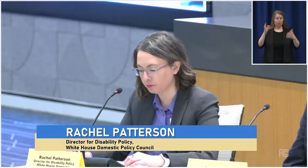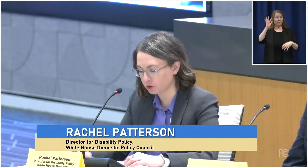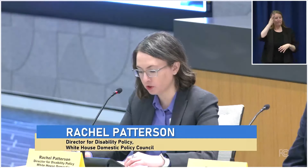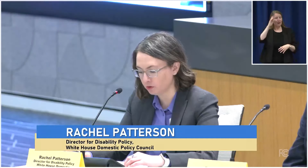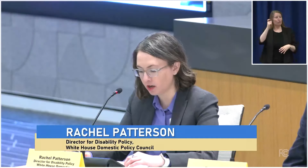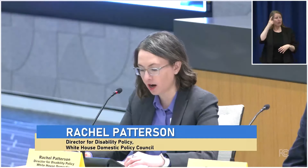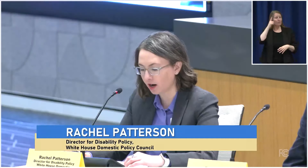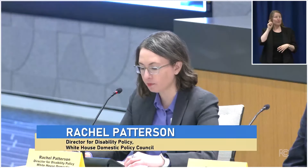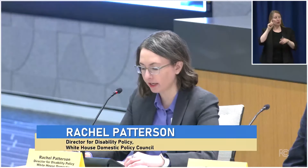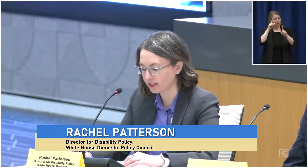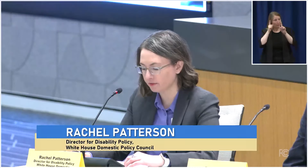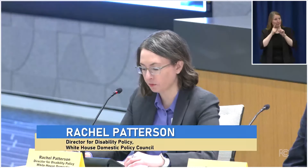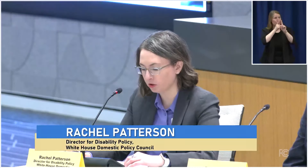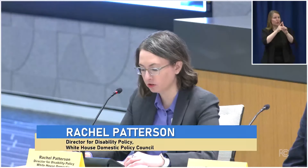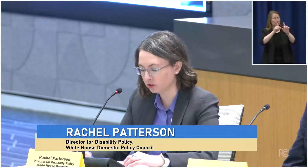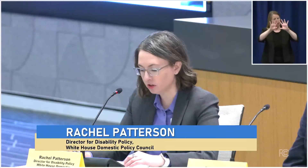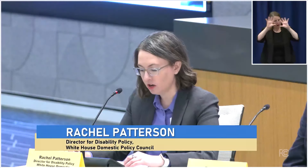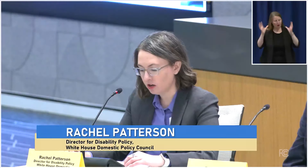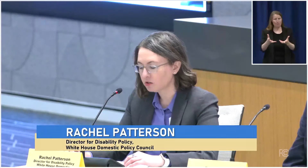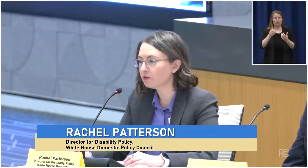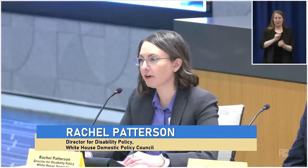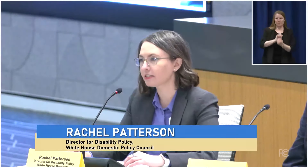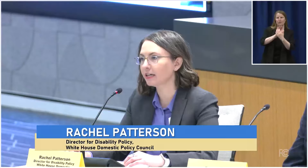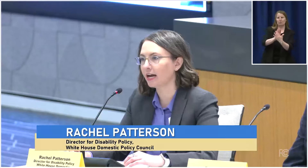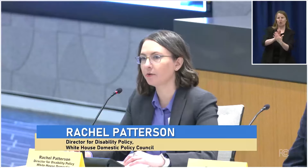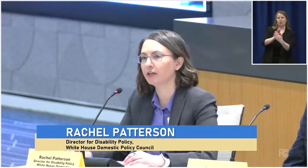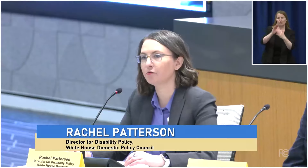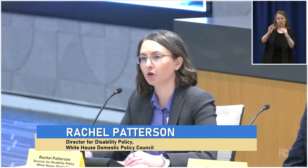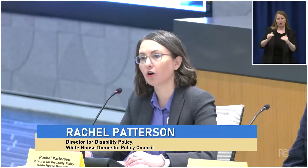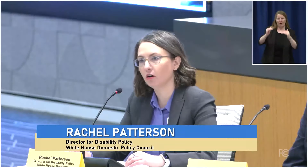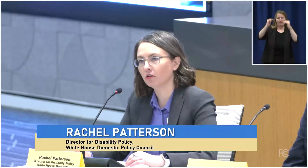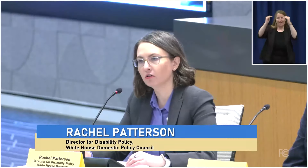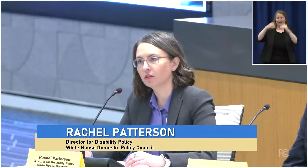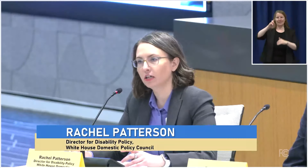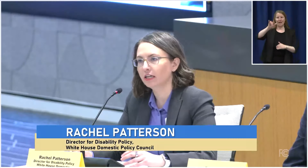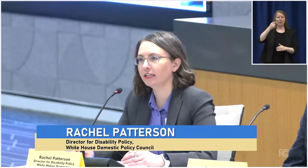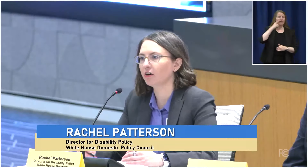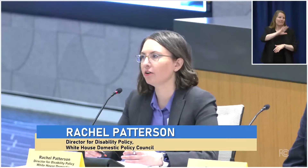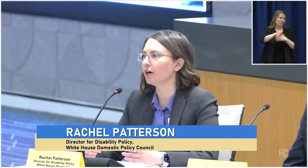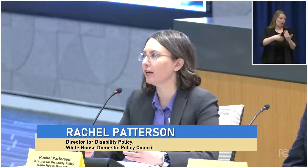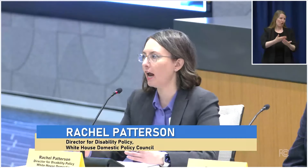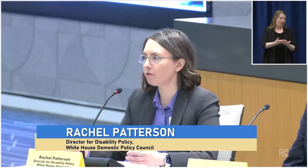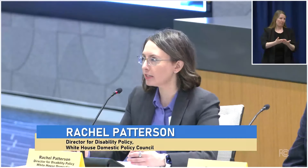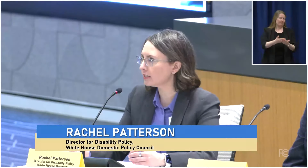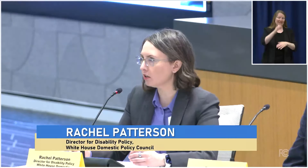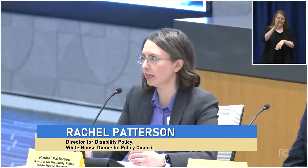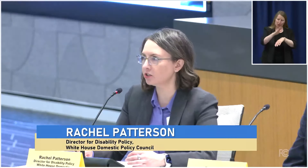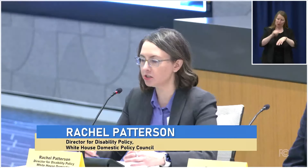CENTERED EQUITY AND ACCESS SINCE DAY 1. ON THE FIRST DAY OF THE ADMINISTRATION, HE ISSUED AN